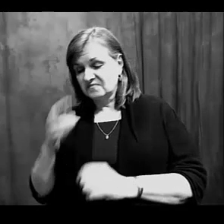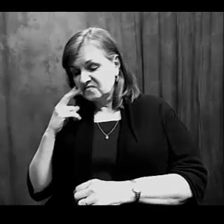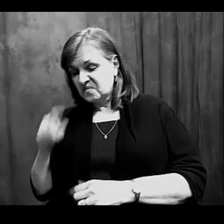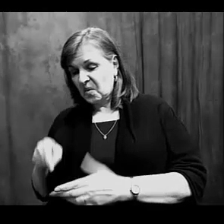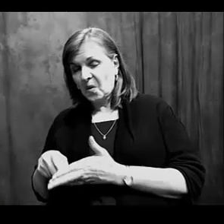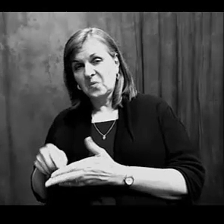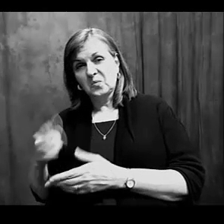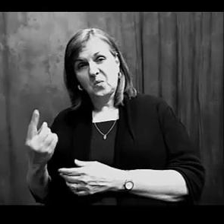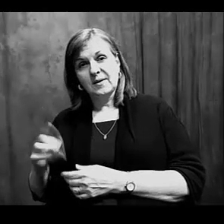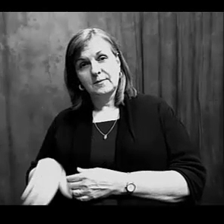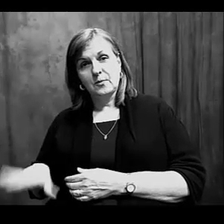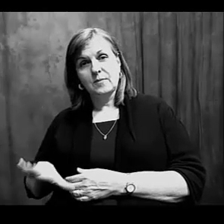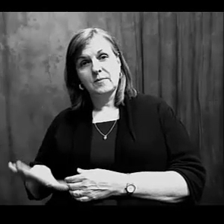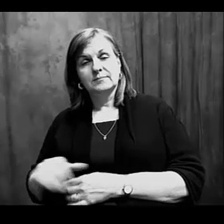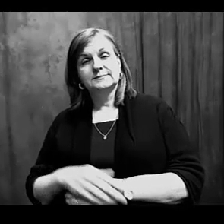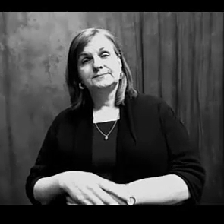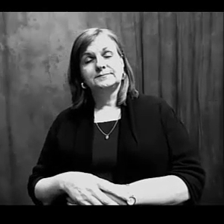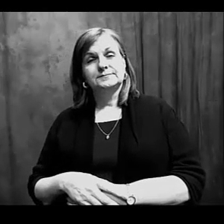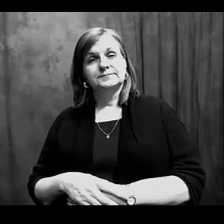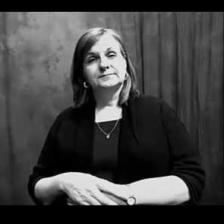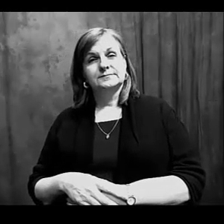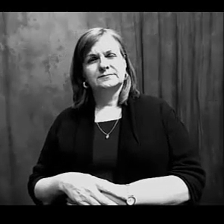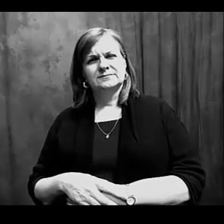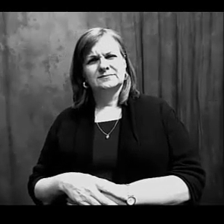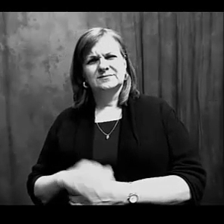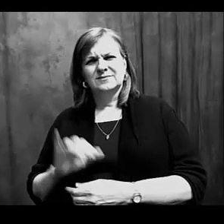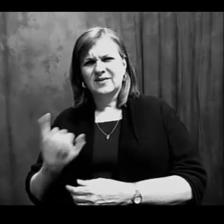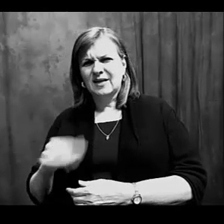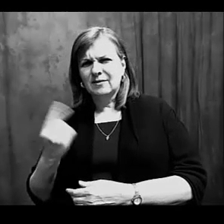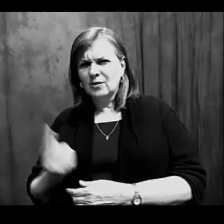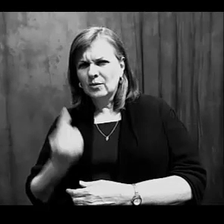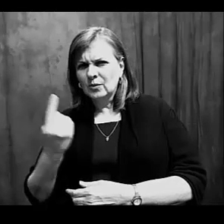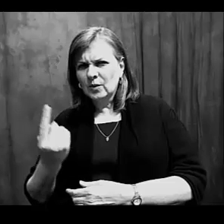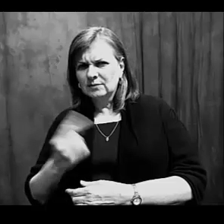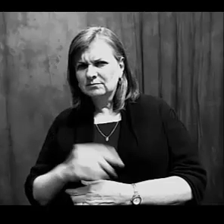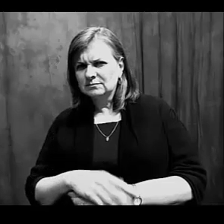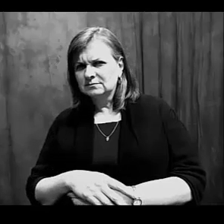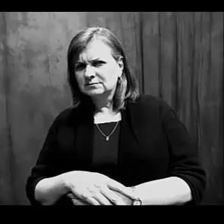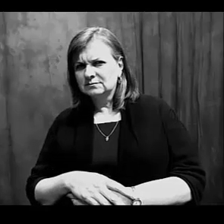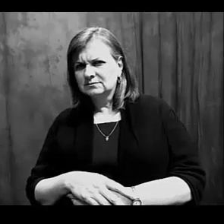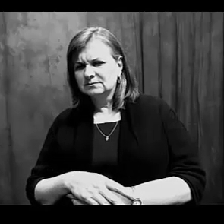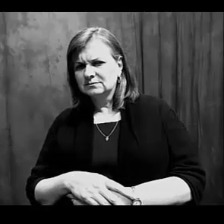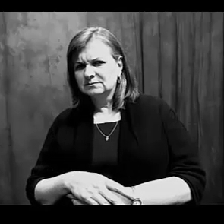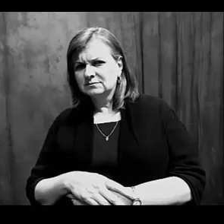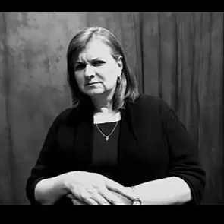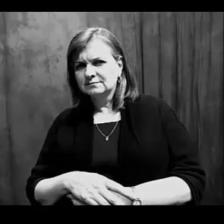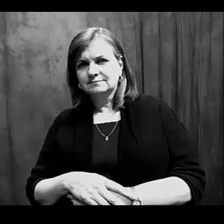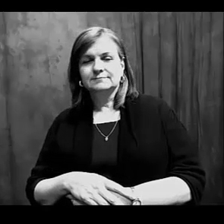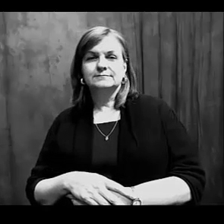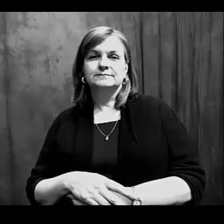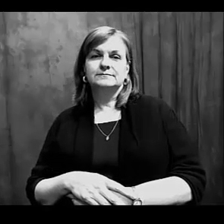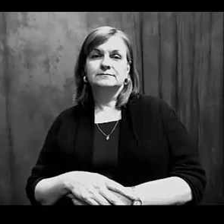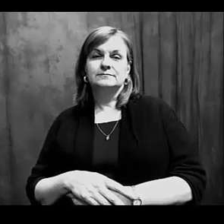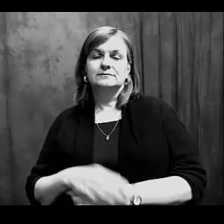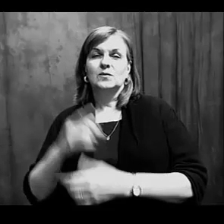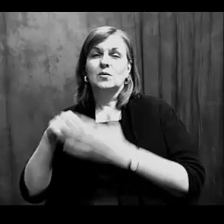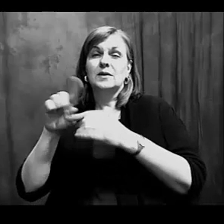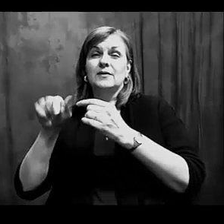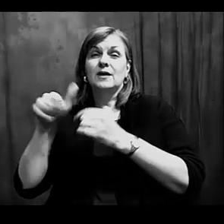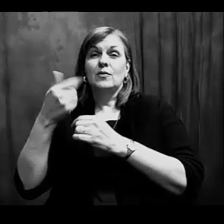OK so there's this one that it?